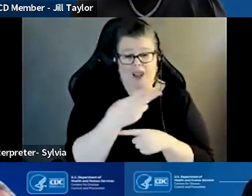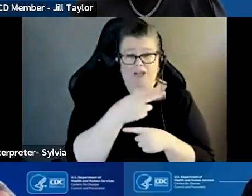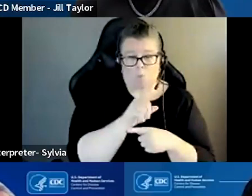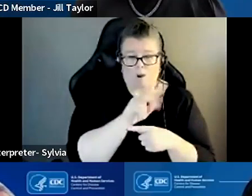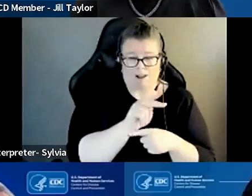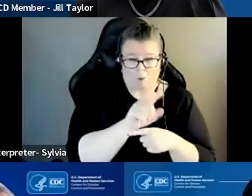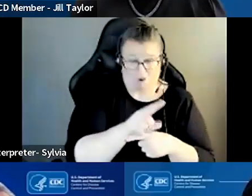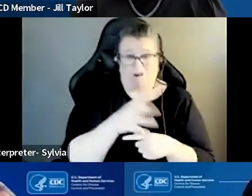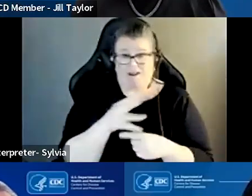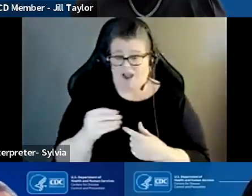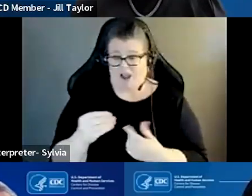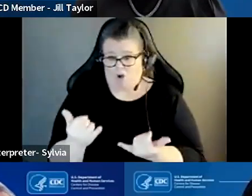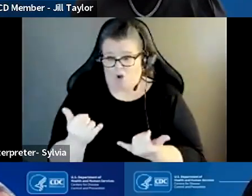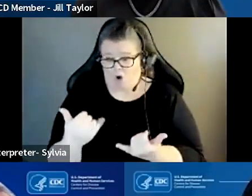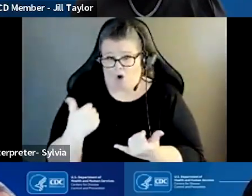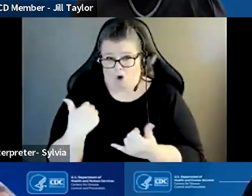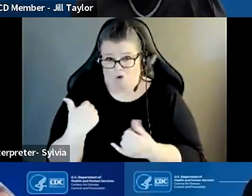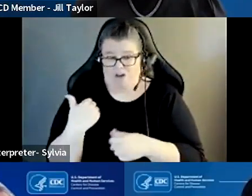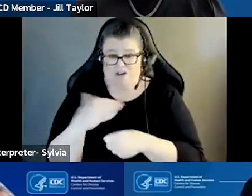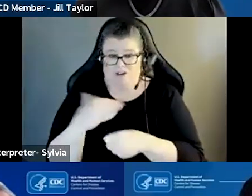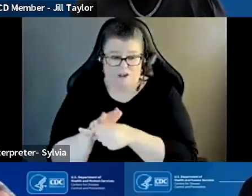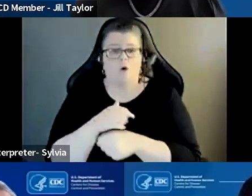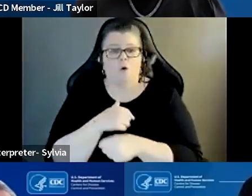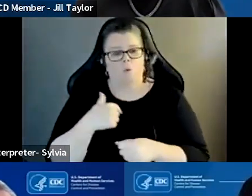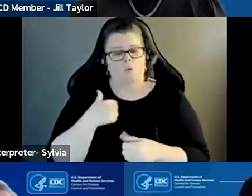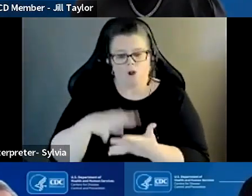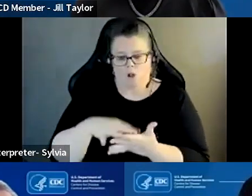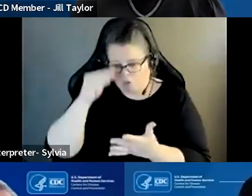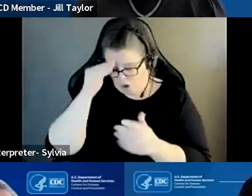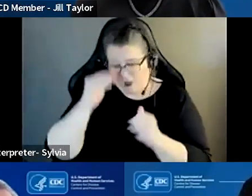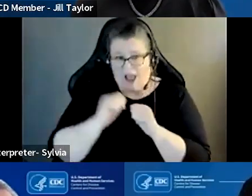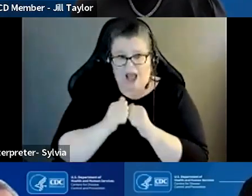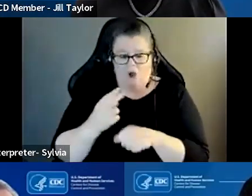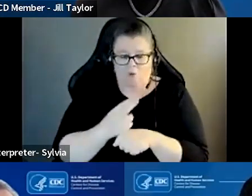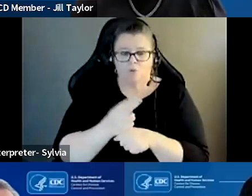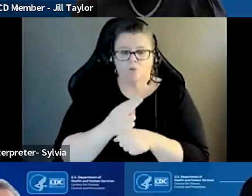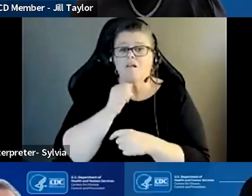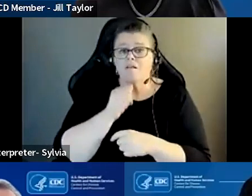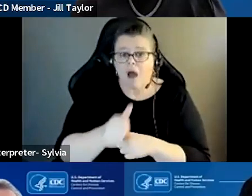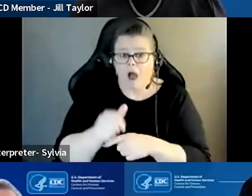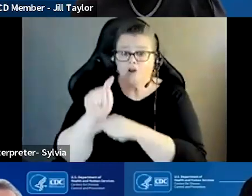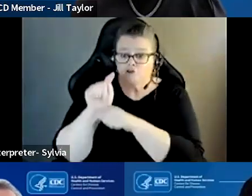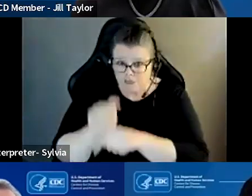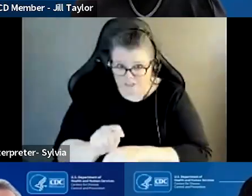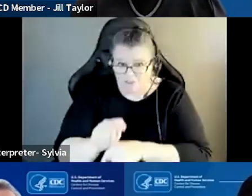about how to use nontraditional public health data to kind of identify where there are hotspots developing,